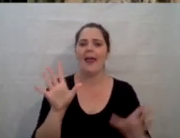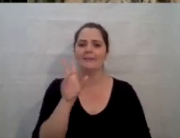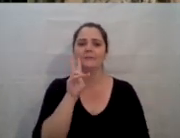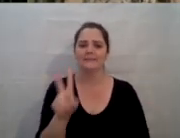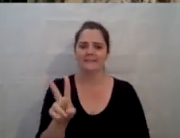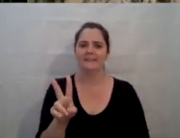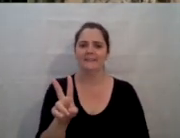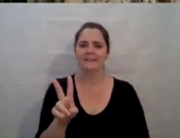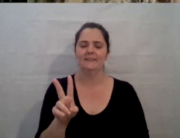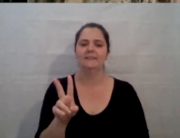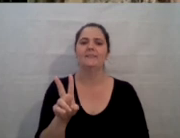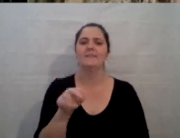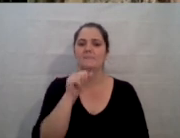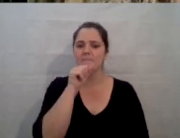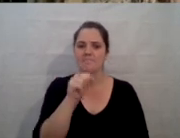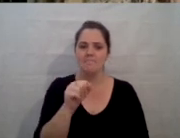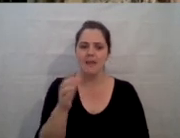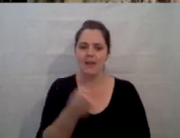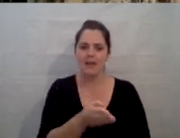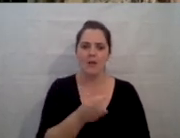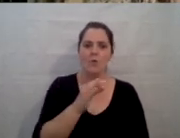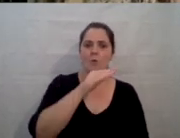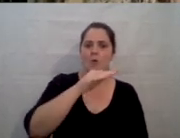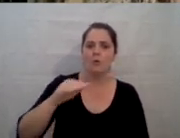and on Atticus you can see it quite clearly there and there.